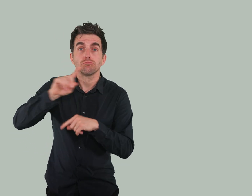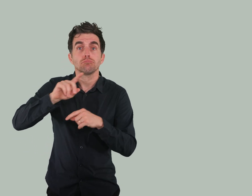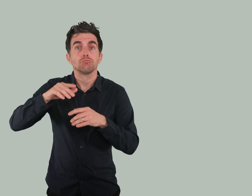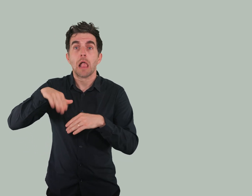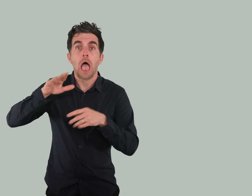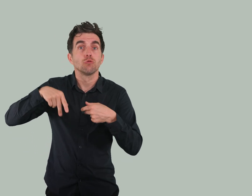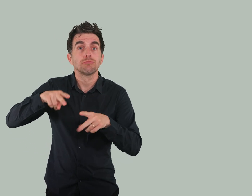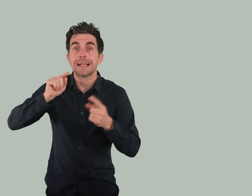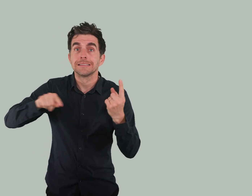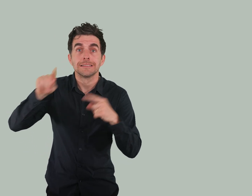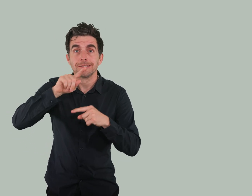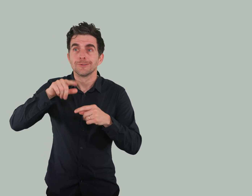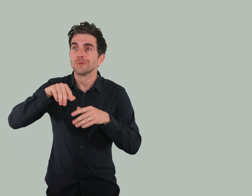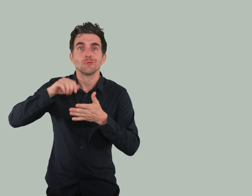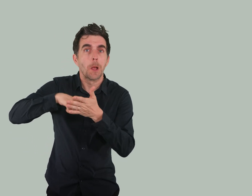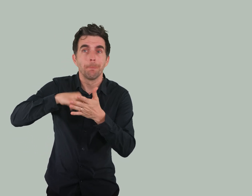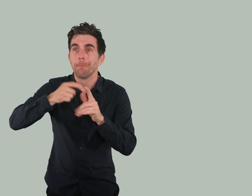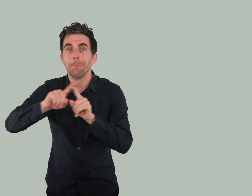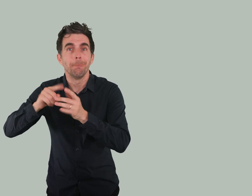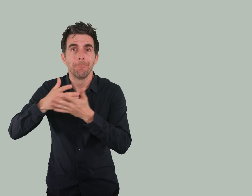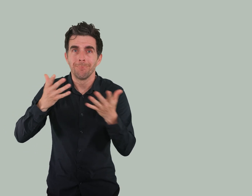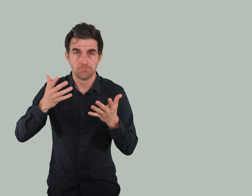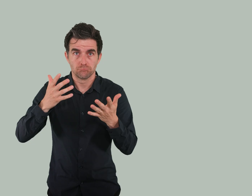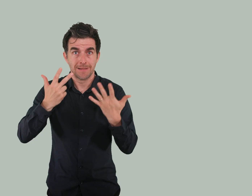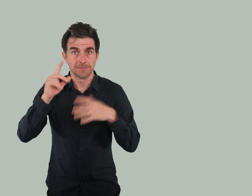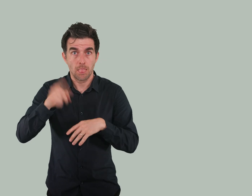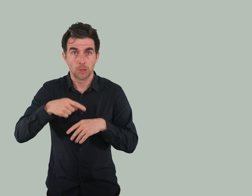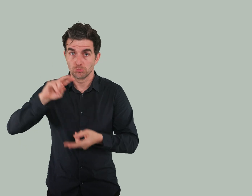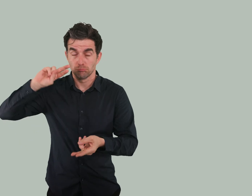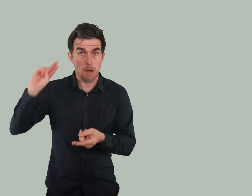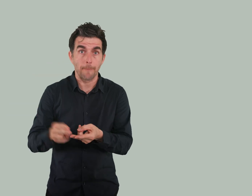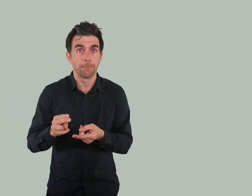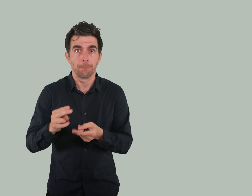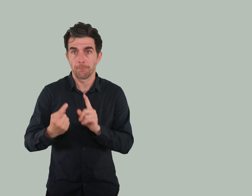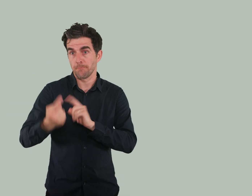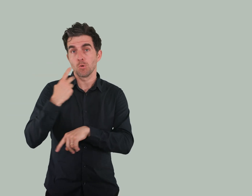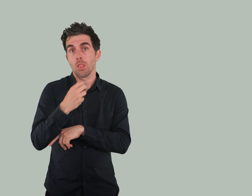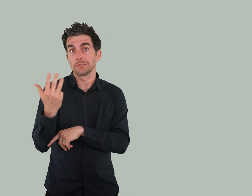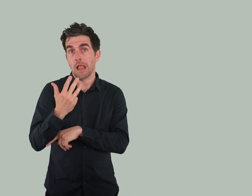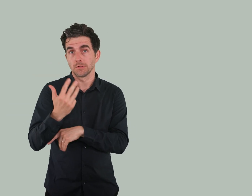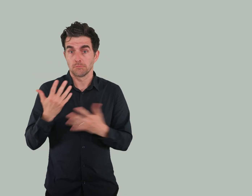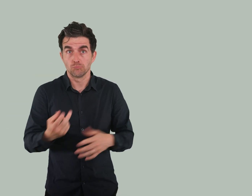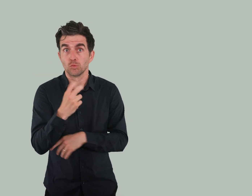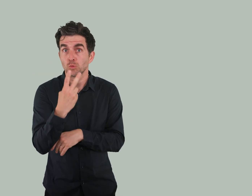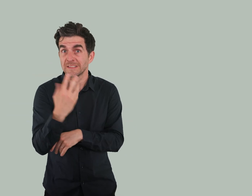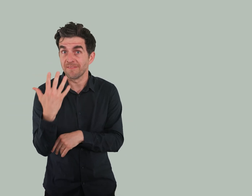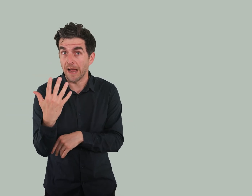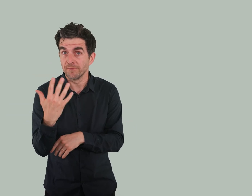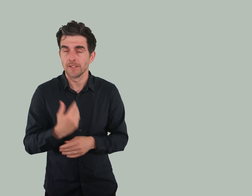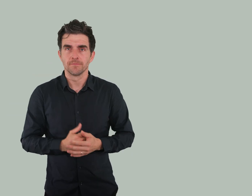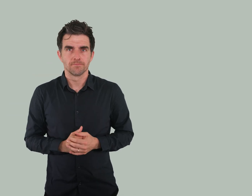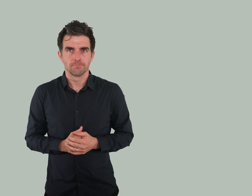There were 8,000 fewer retail outlets on high streets in 2025 than in 2019.